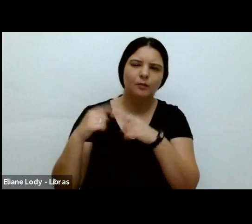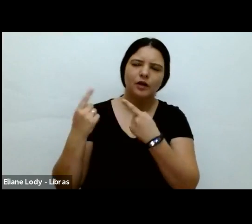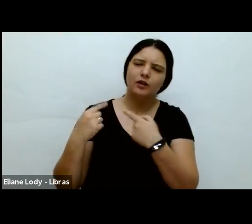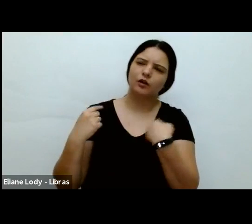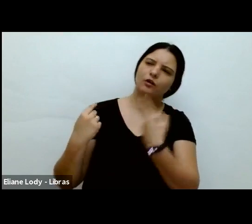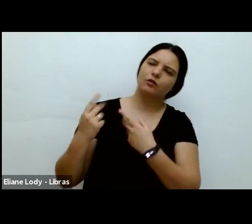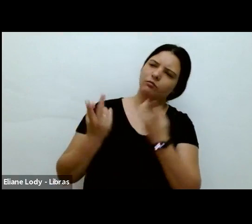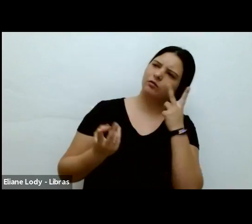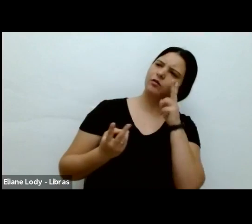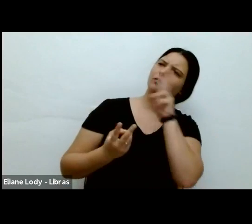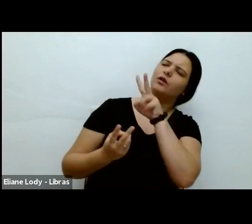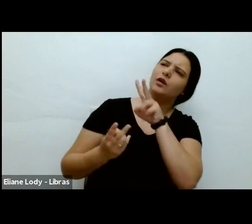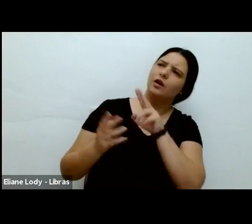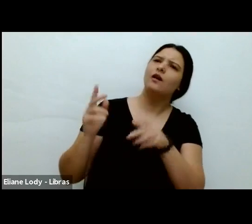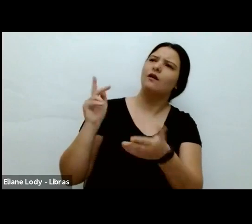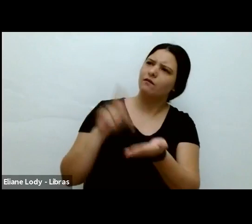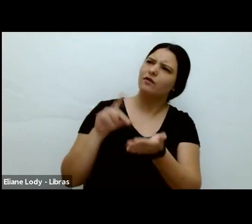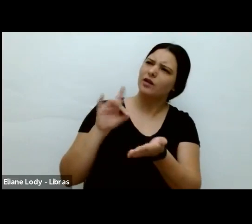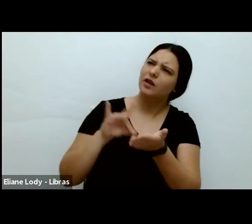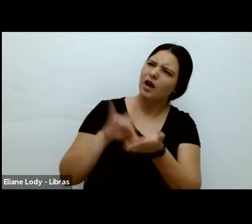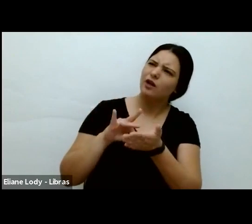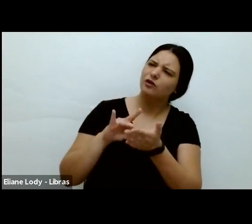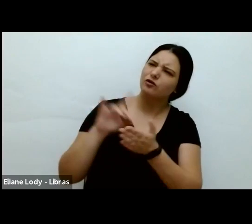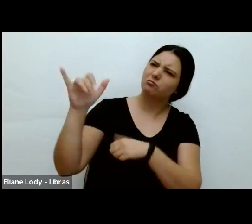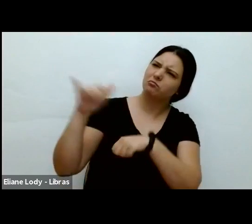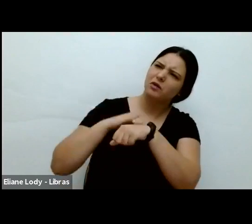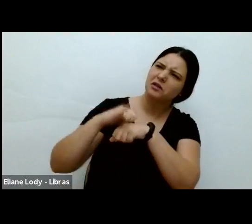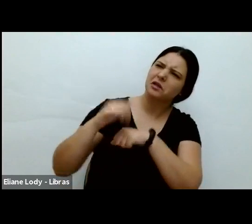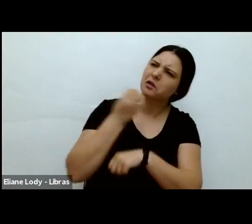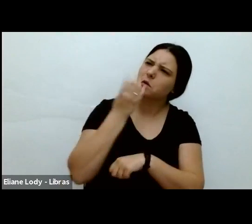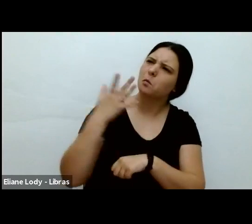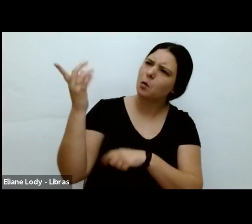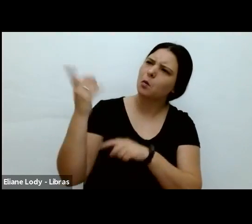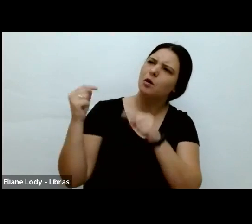of an alternative solution.